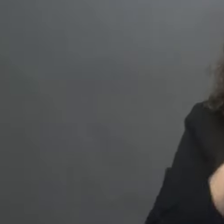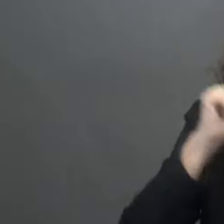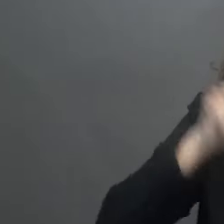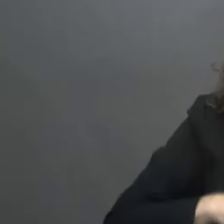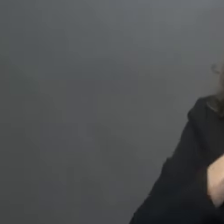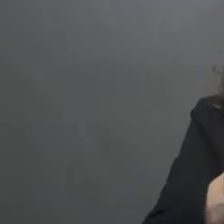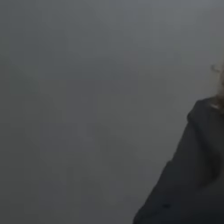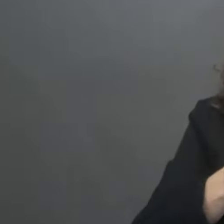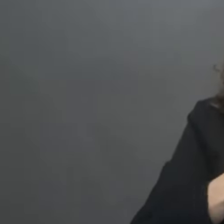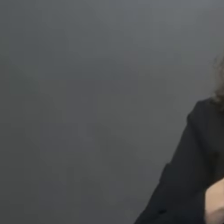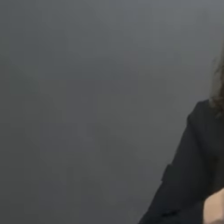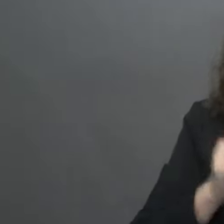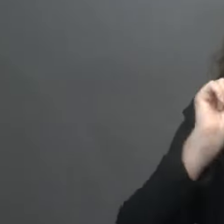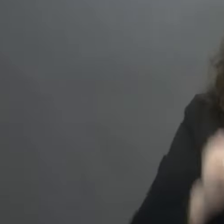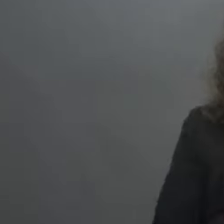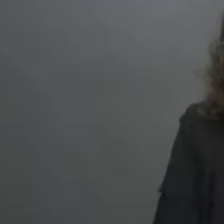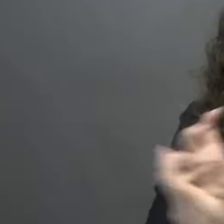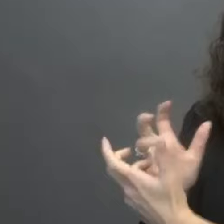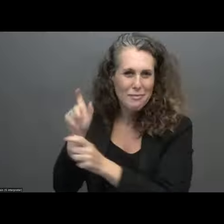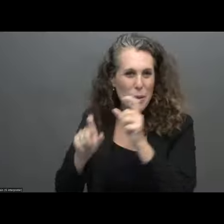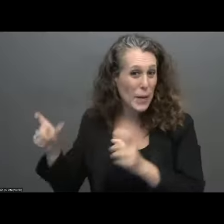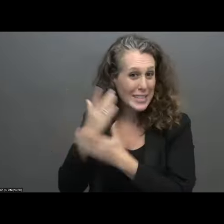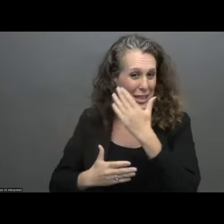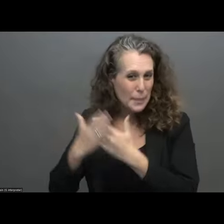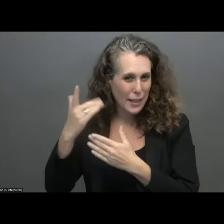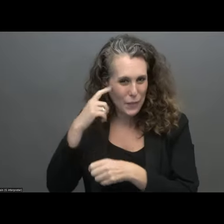16:48:44 And I want to thank you and leave it at that. Thank you very much.